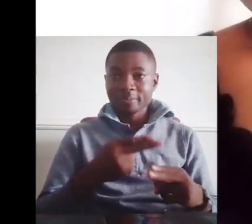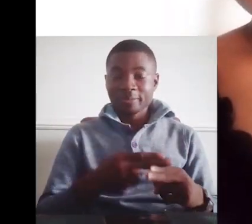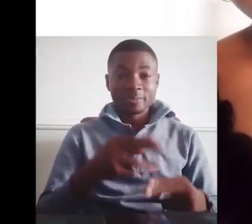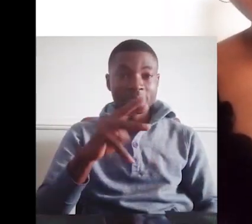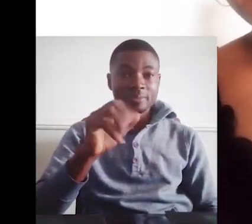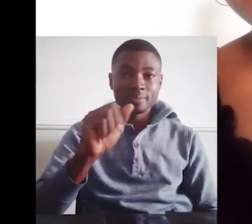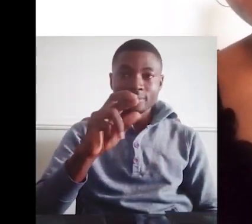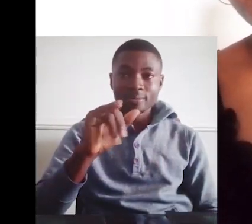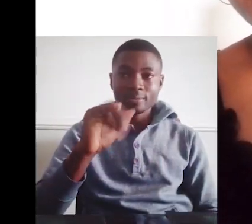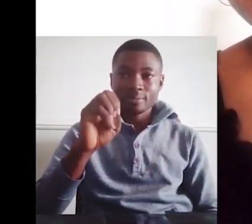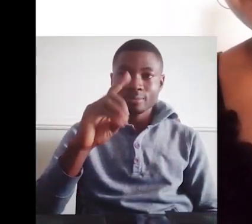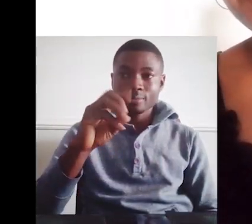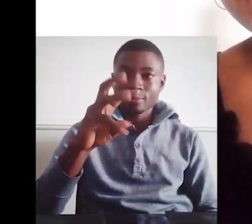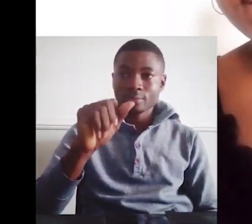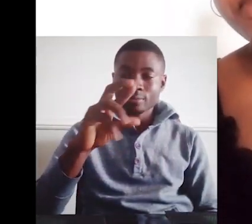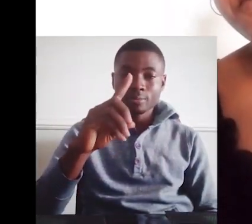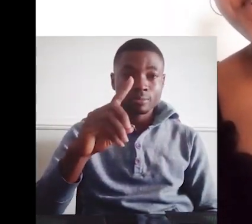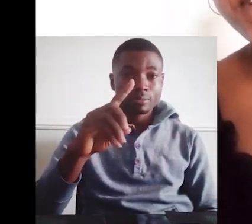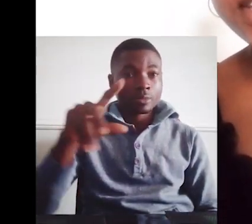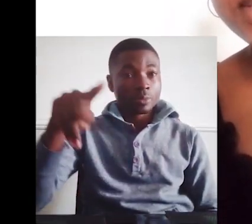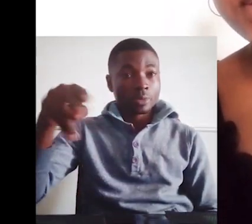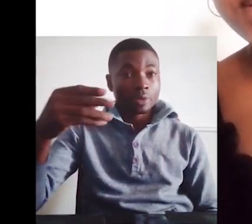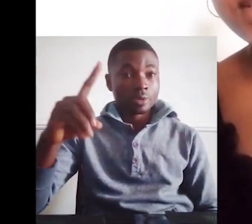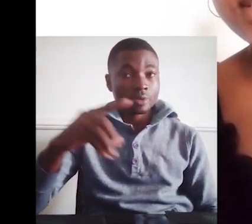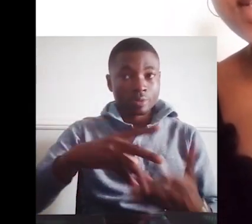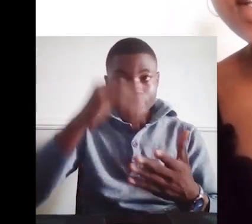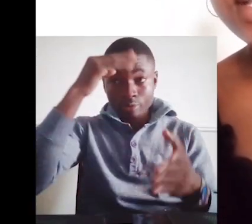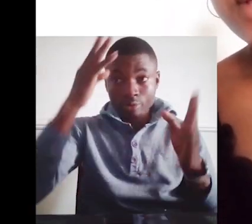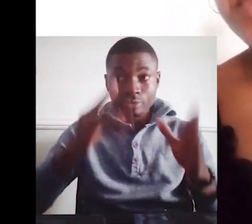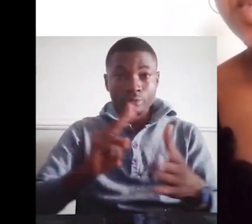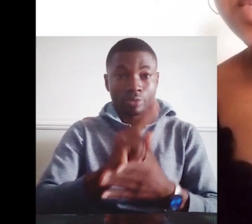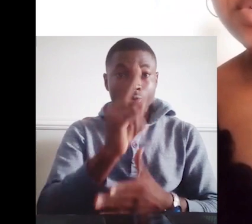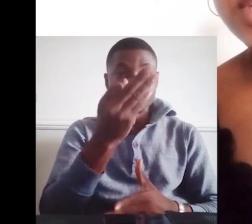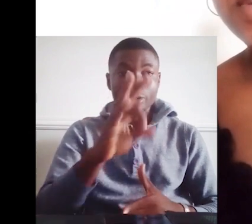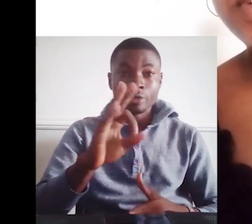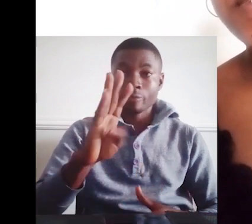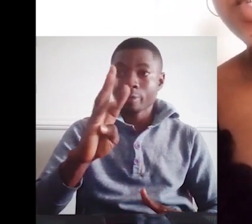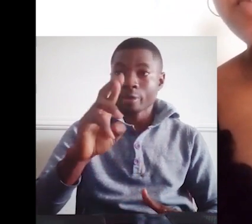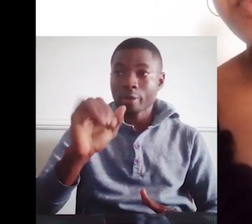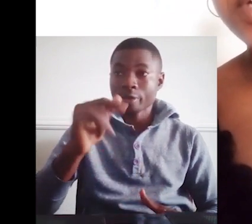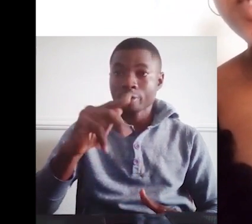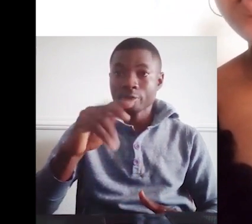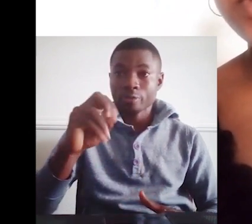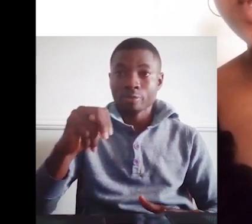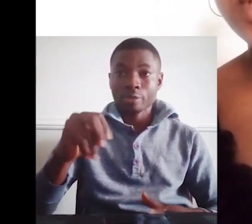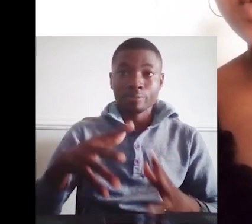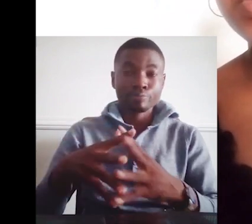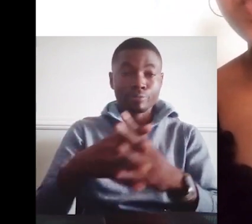Hello! My name is Mary Edward I am a final year PhD student of the University of Brighton, UK and also a sign language linguistics